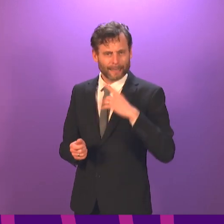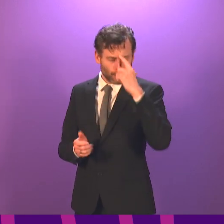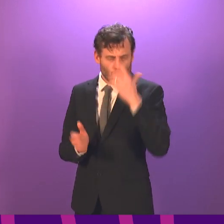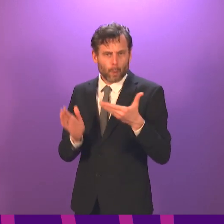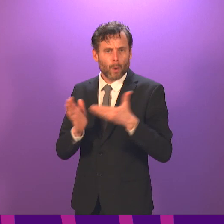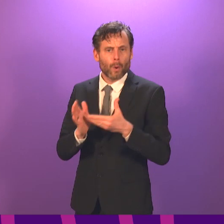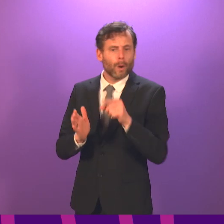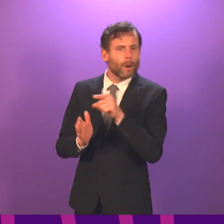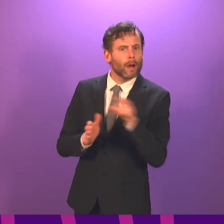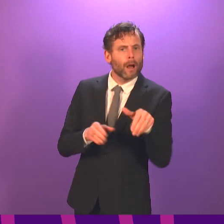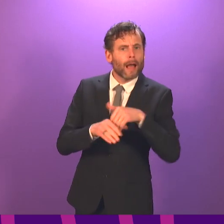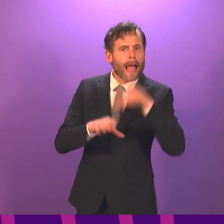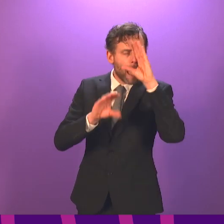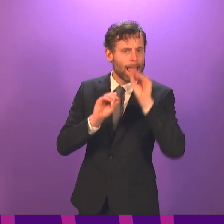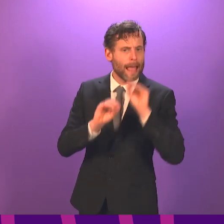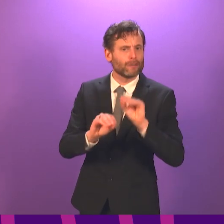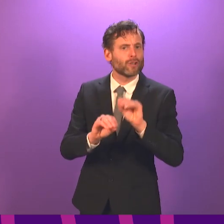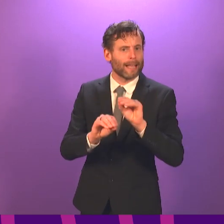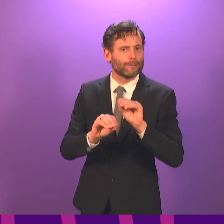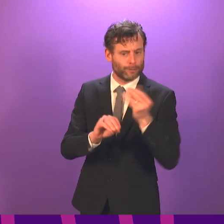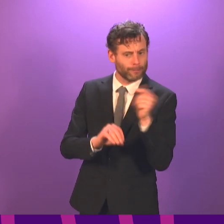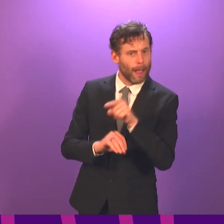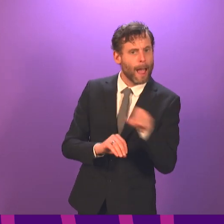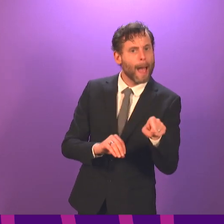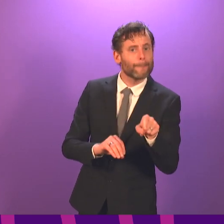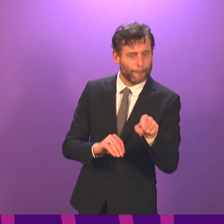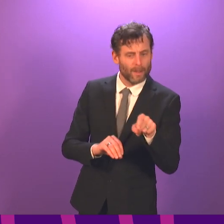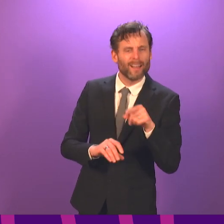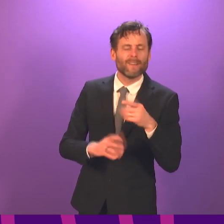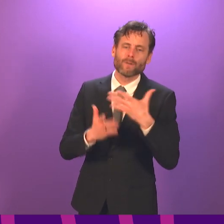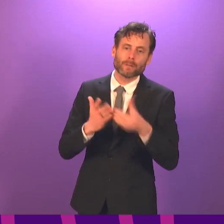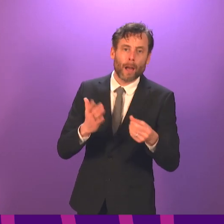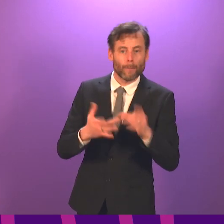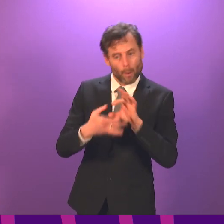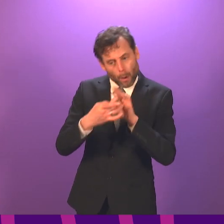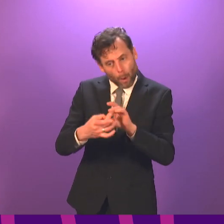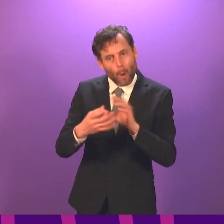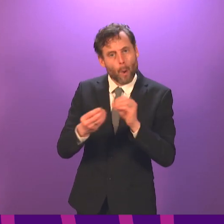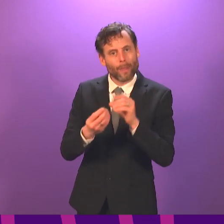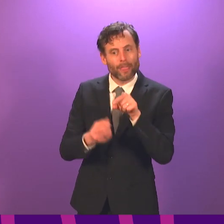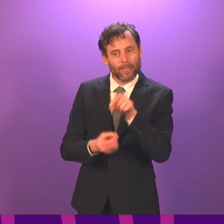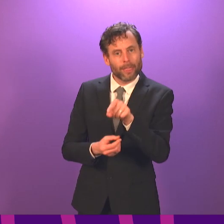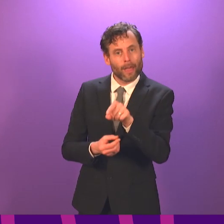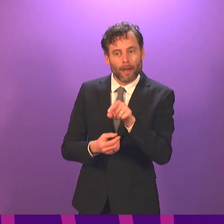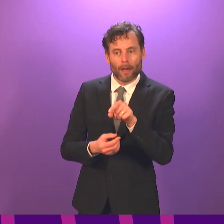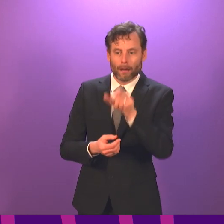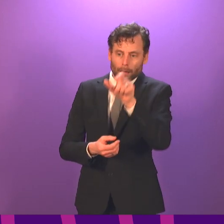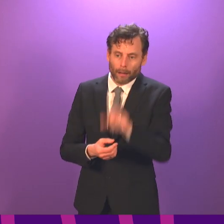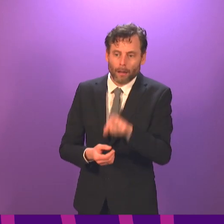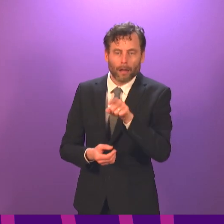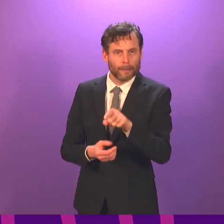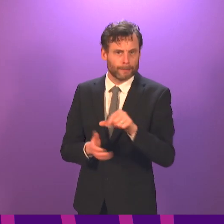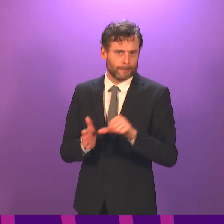that staff who work very closely with the children and young people who have the most complex additional support needs should be vaccinated under the order of priority.